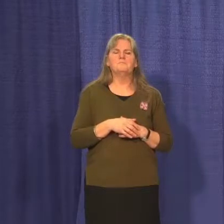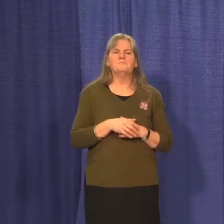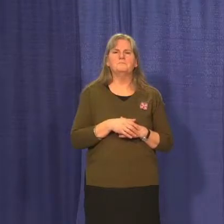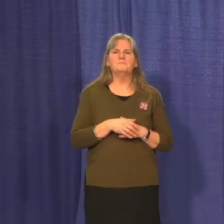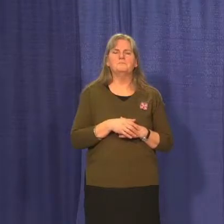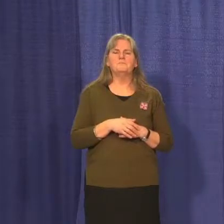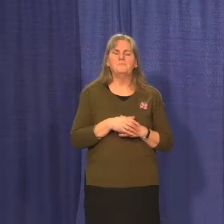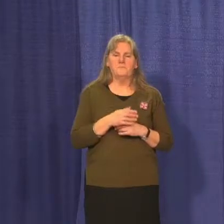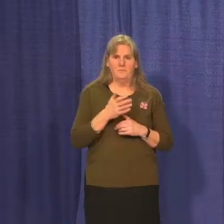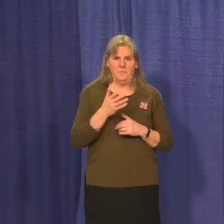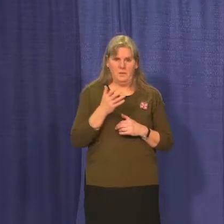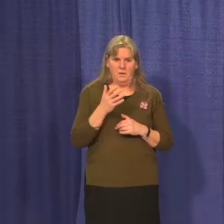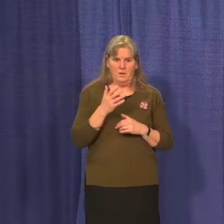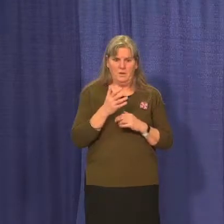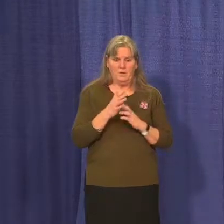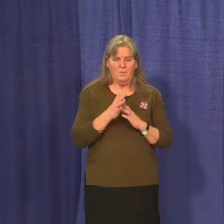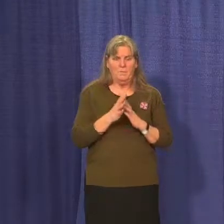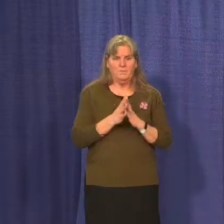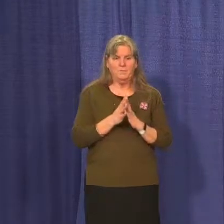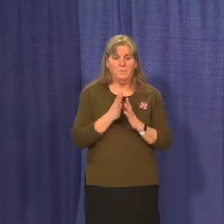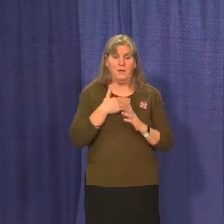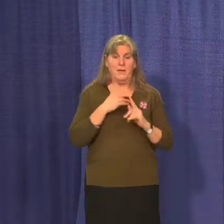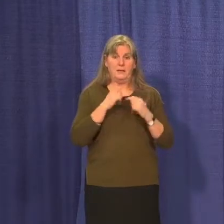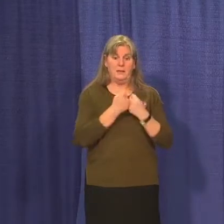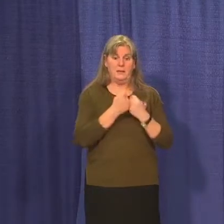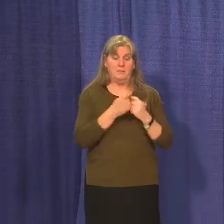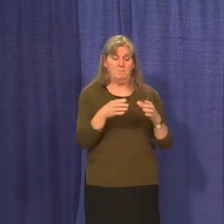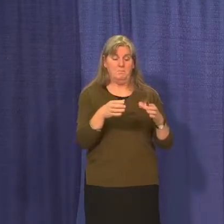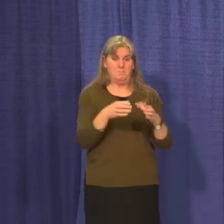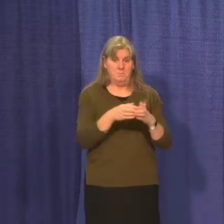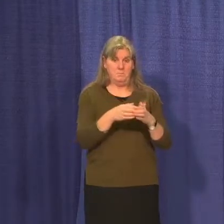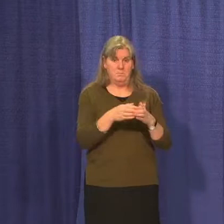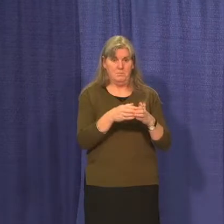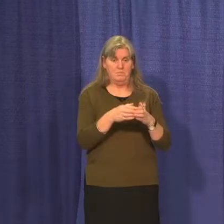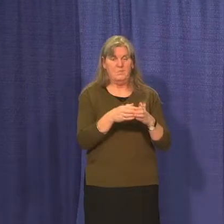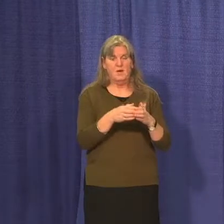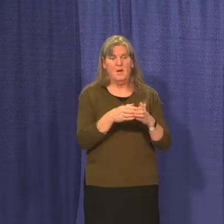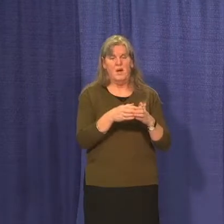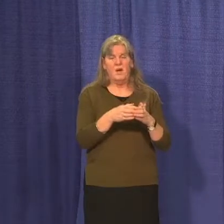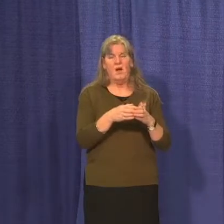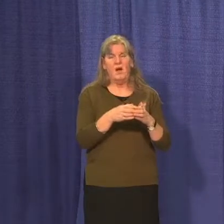So what we did, through my team on the communicable disease